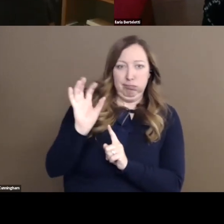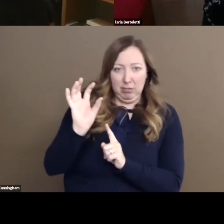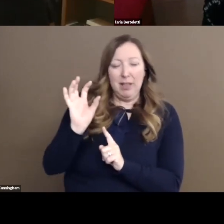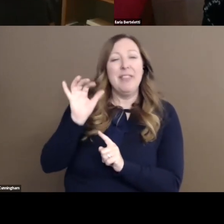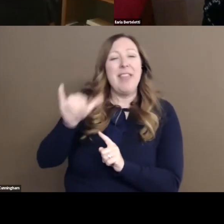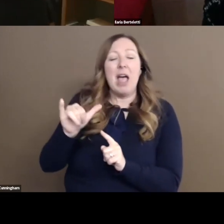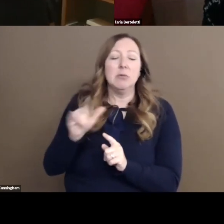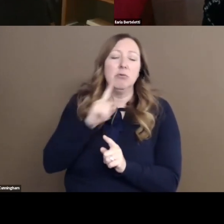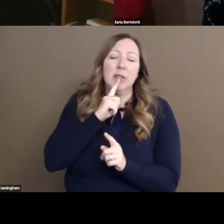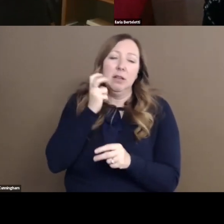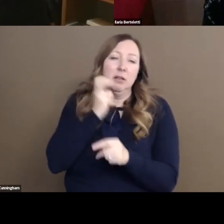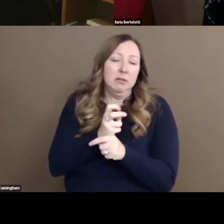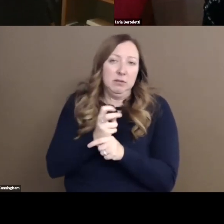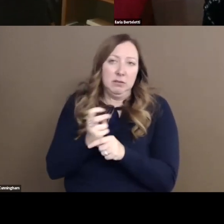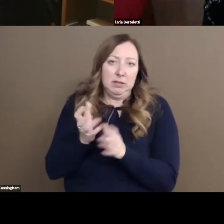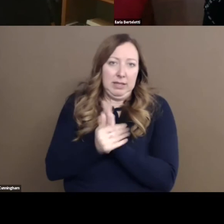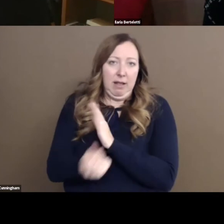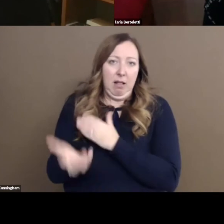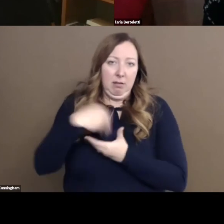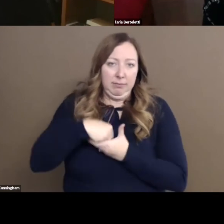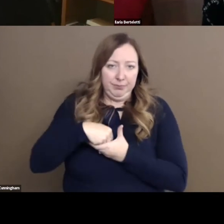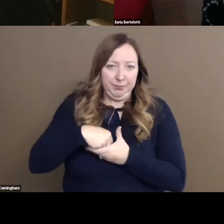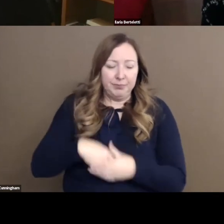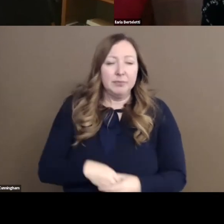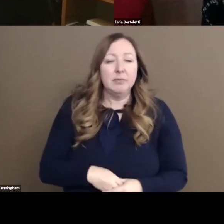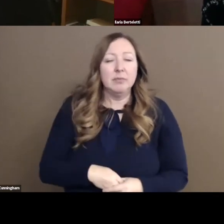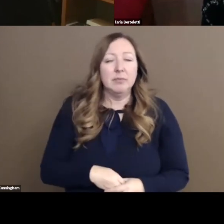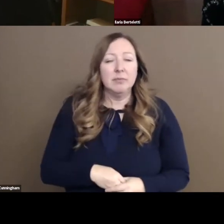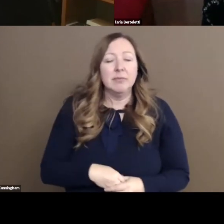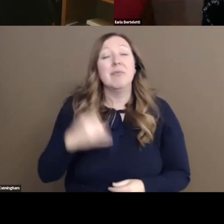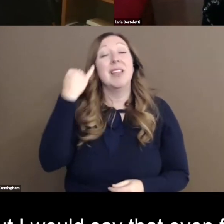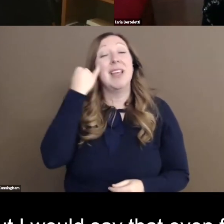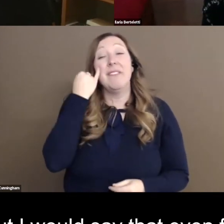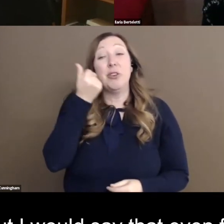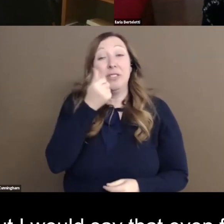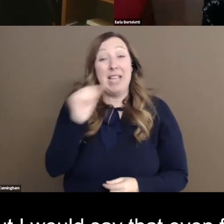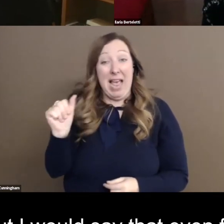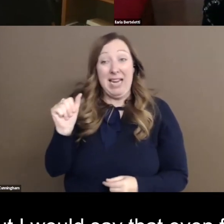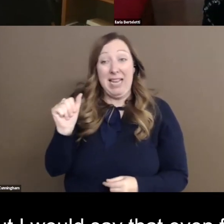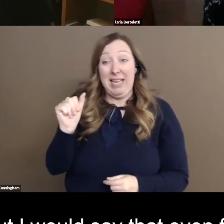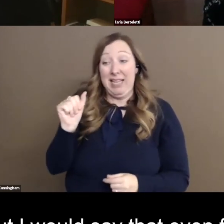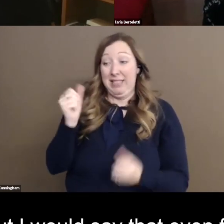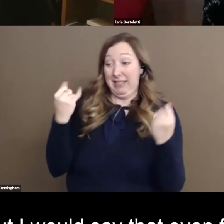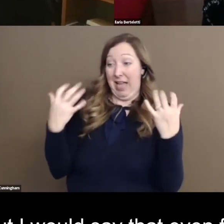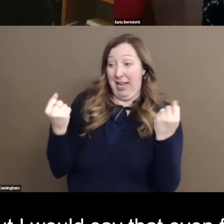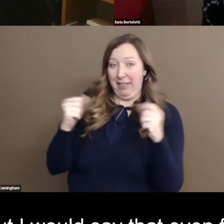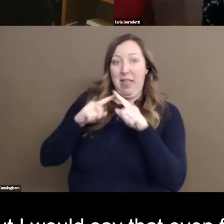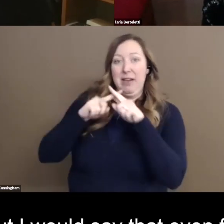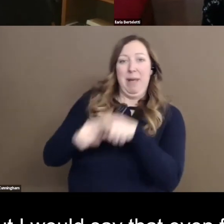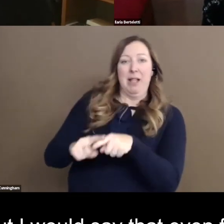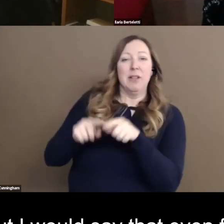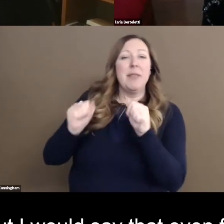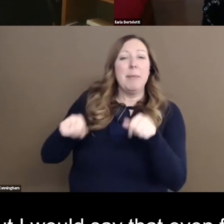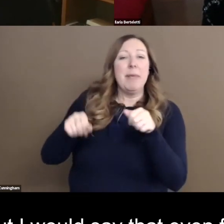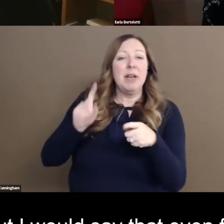if there's some marking that depends on that kind of uh mirror reversal image